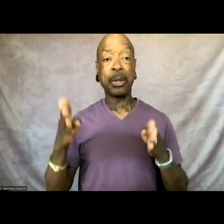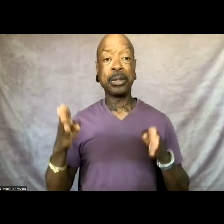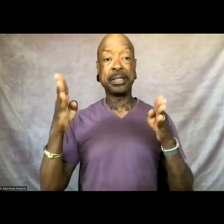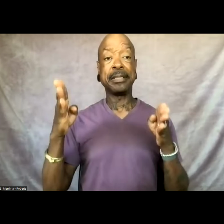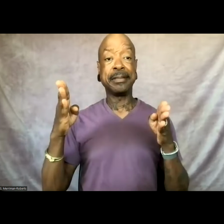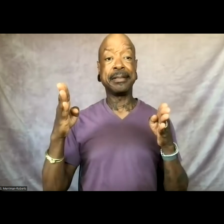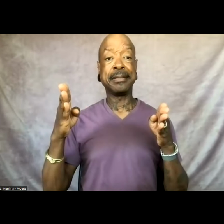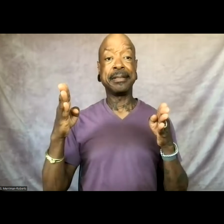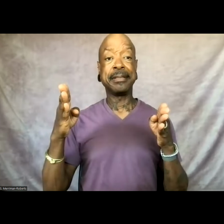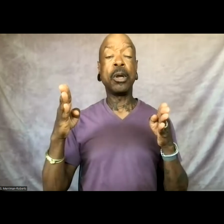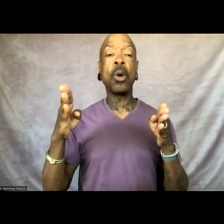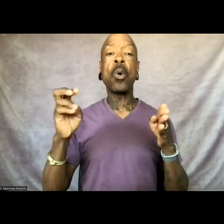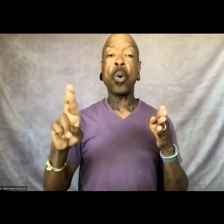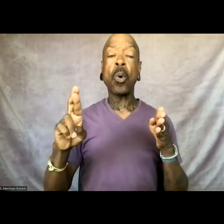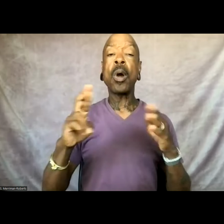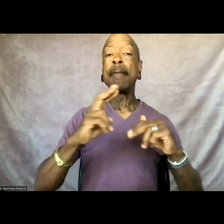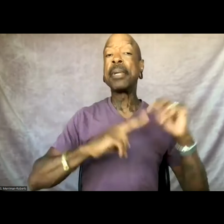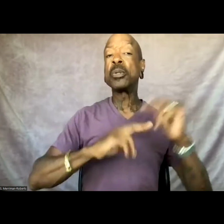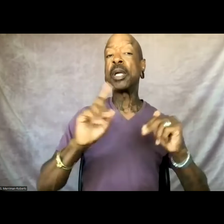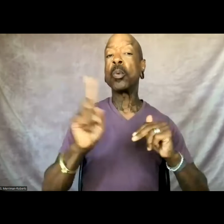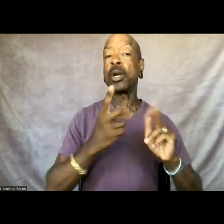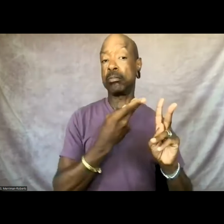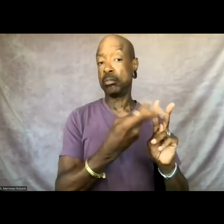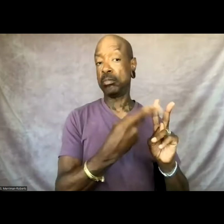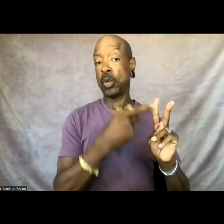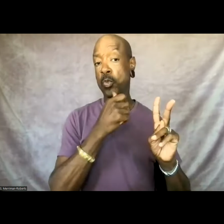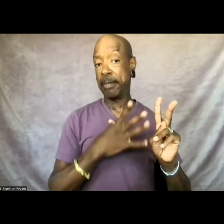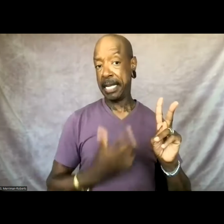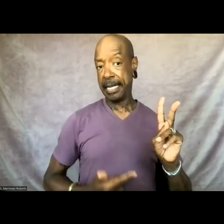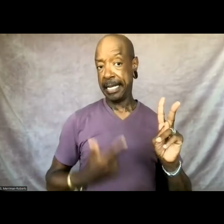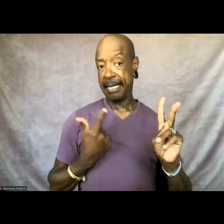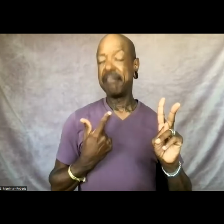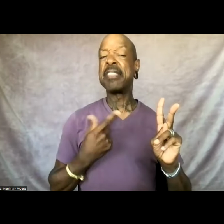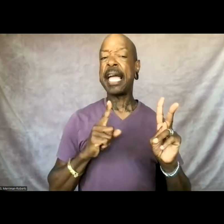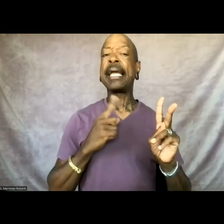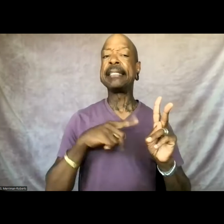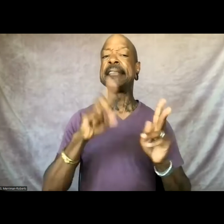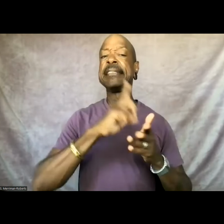citing that based on the ADA, as I referenced earlier, that